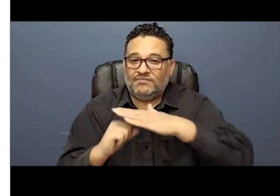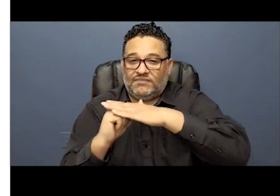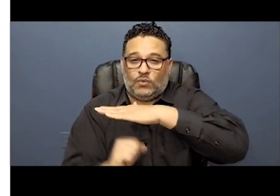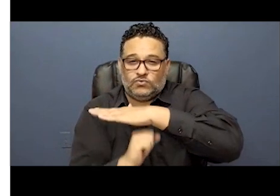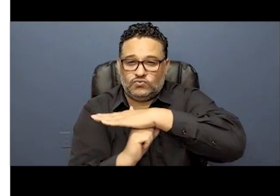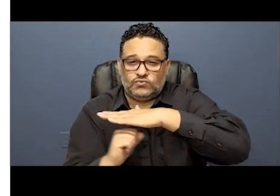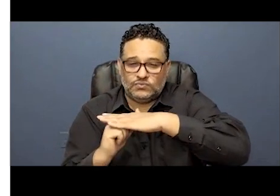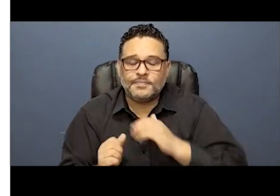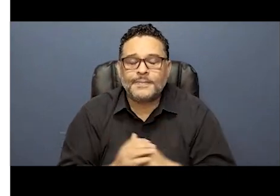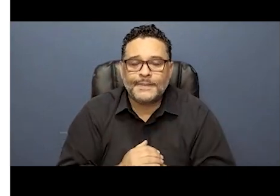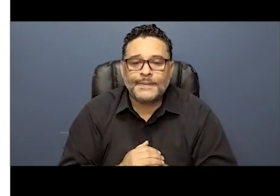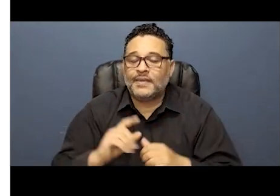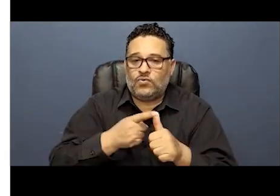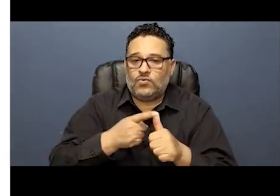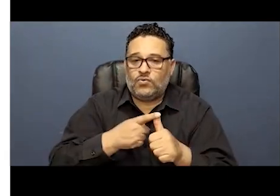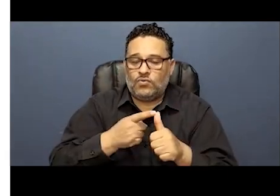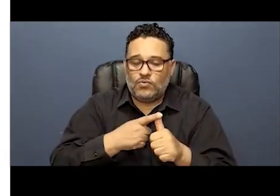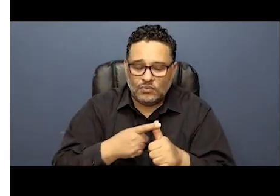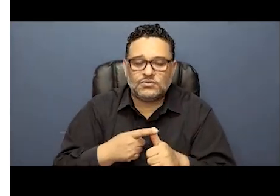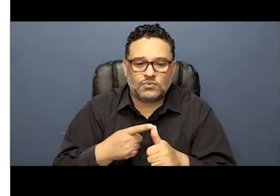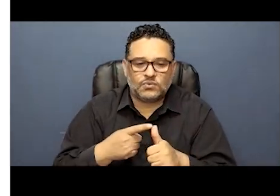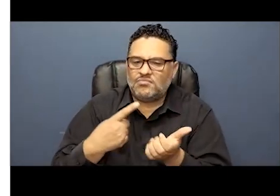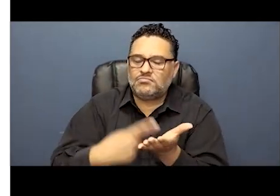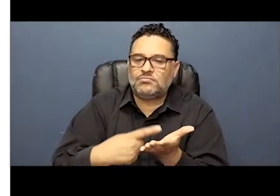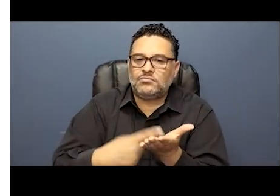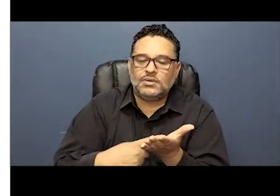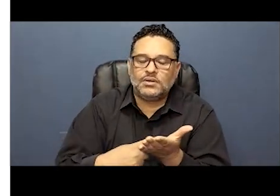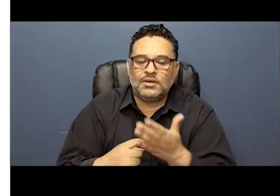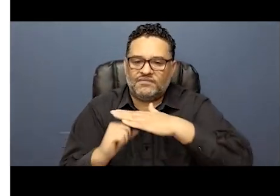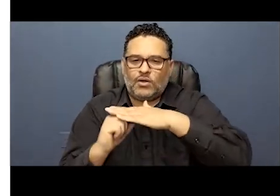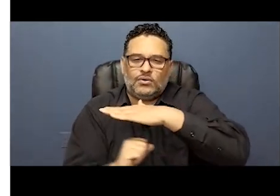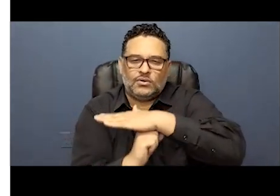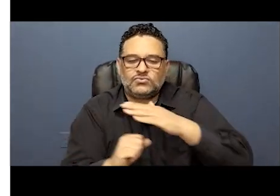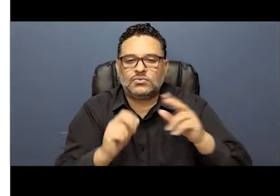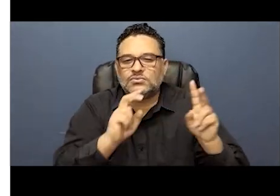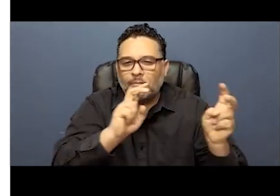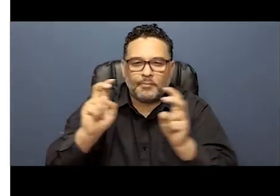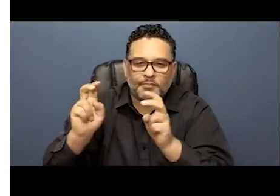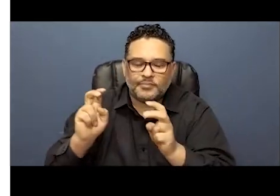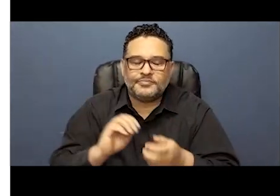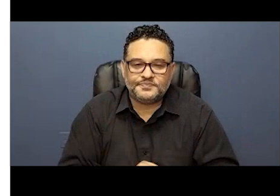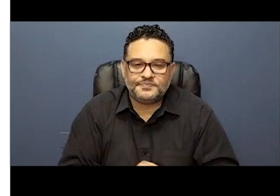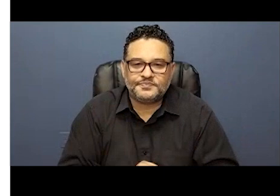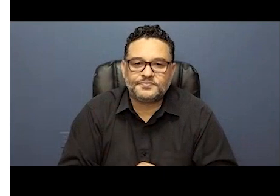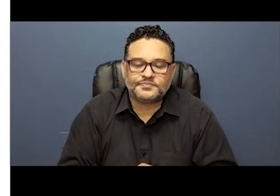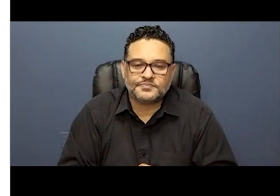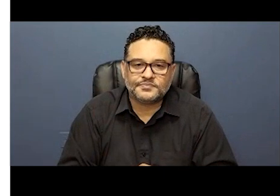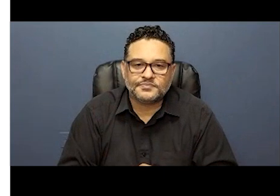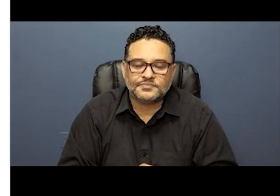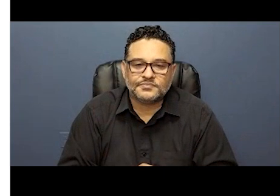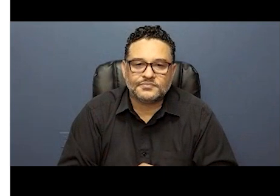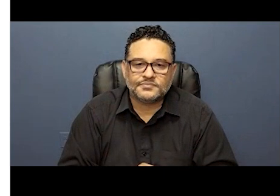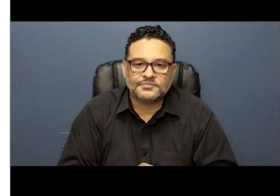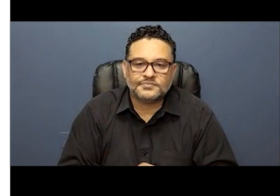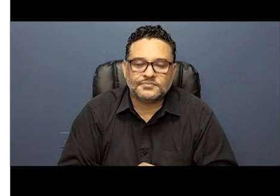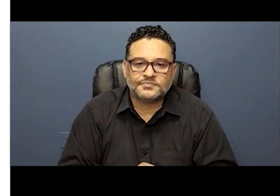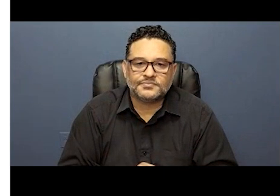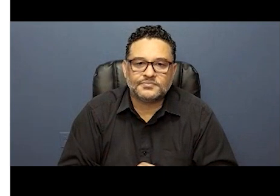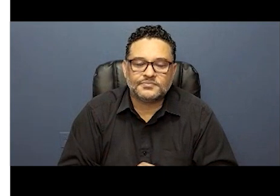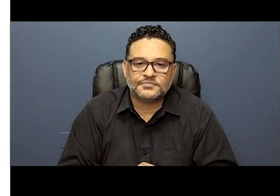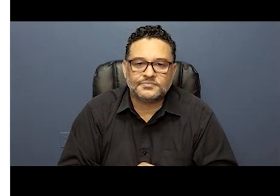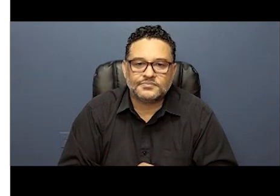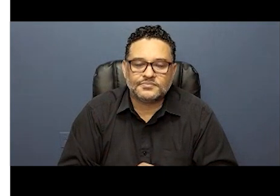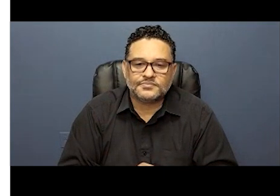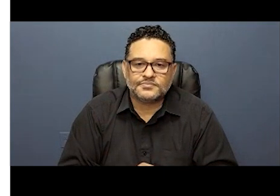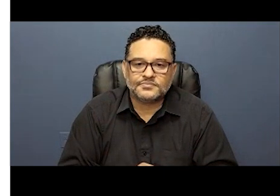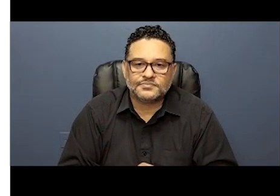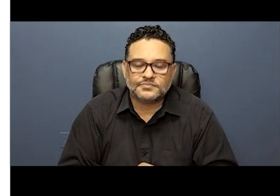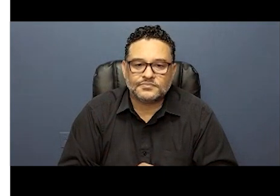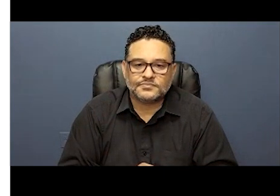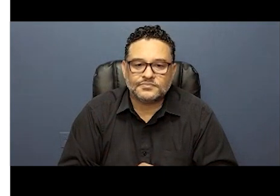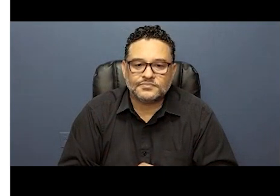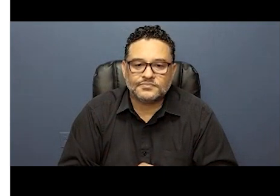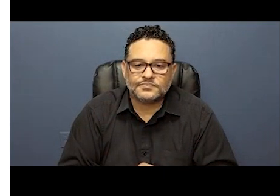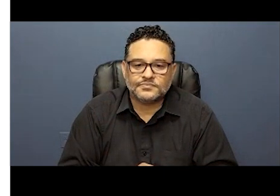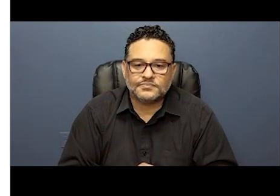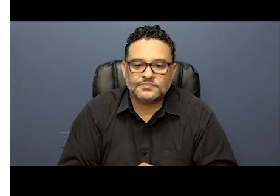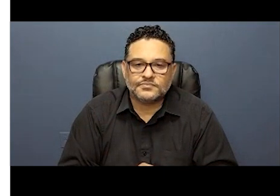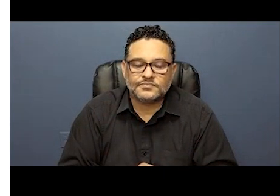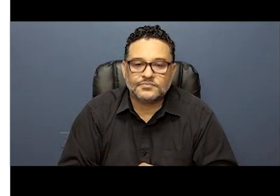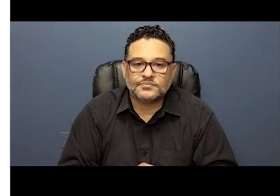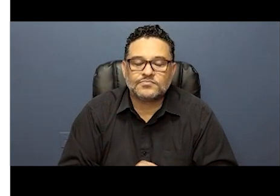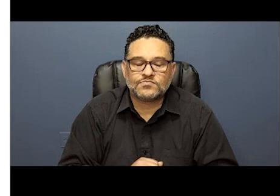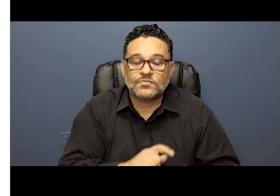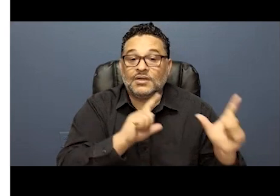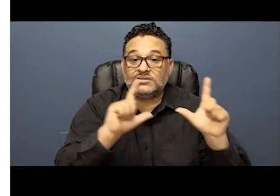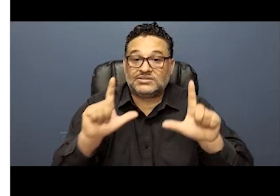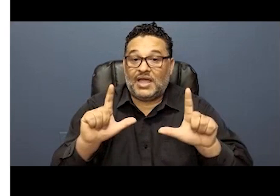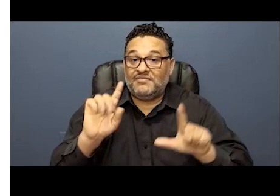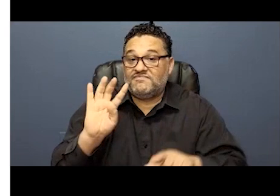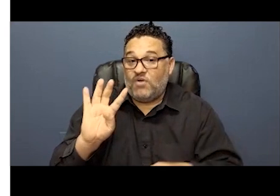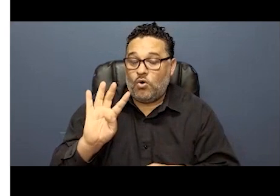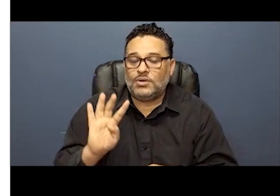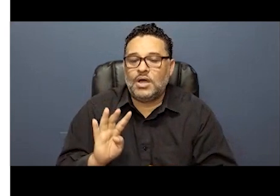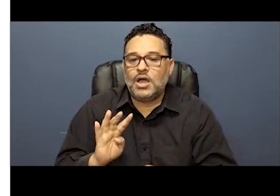First, let’s cover some foundational topics. Slide 4, Assistive and Mainstream Technologies: